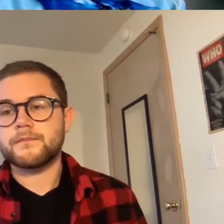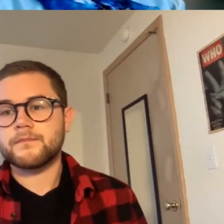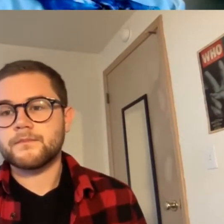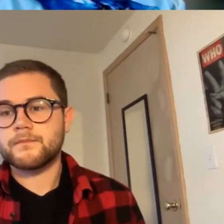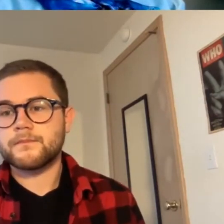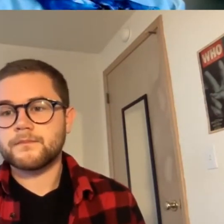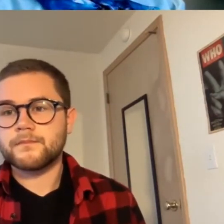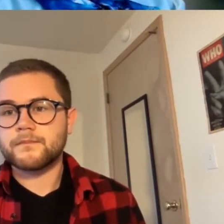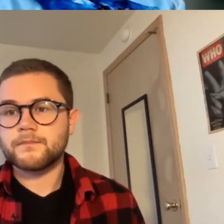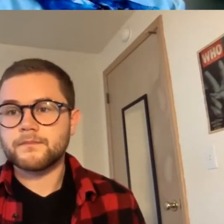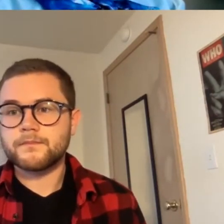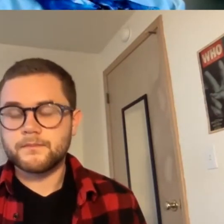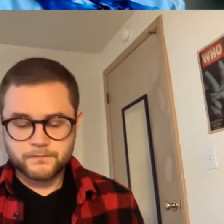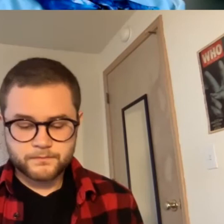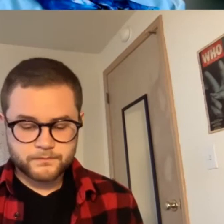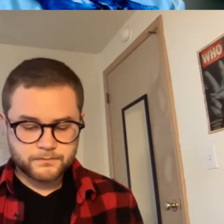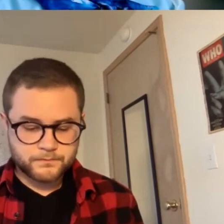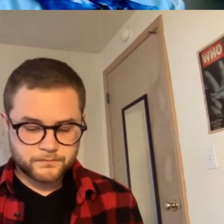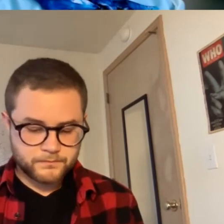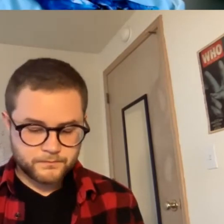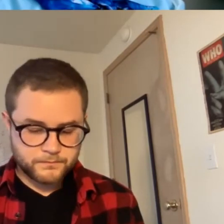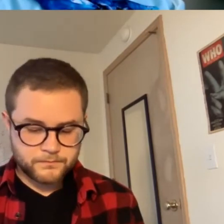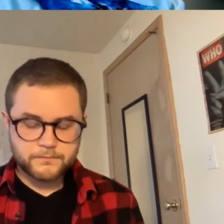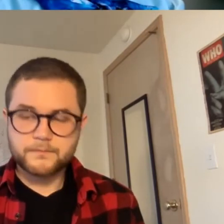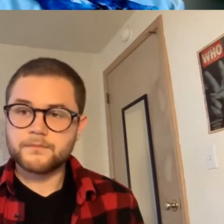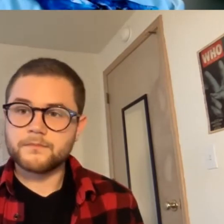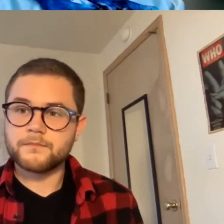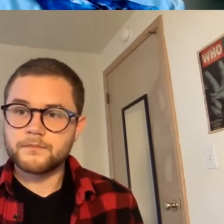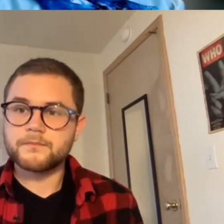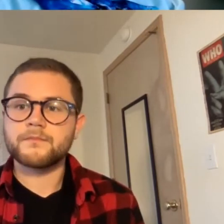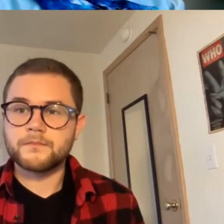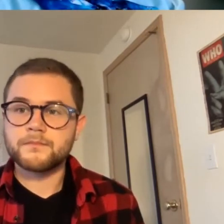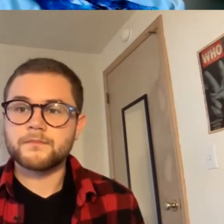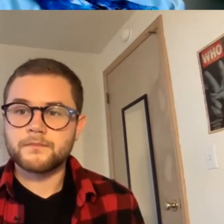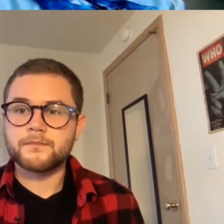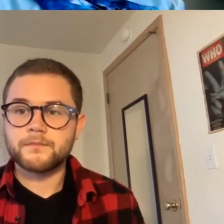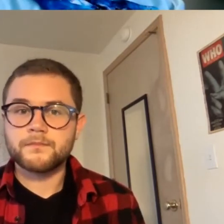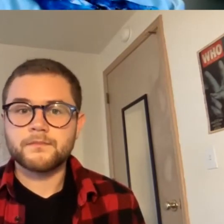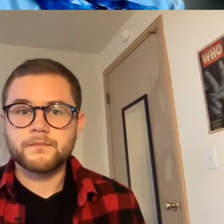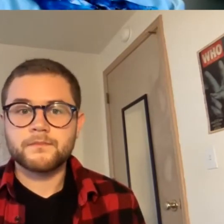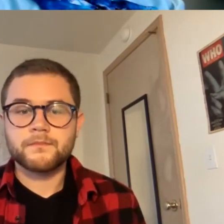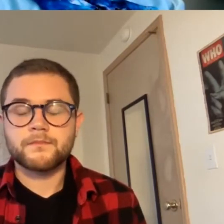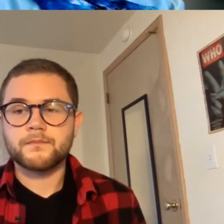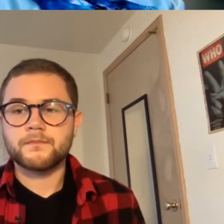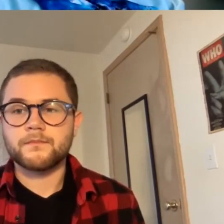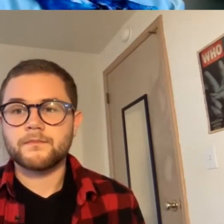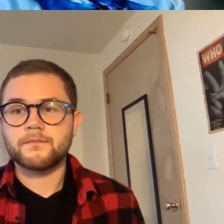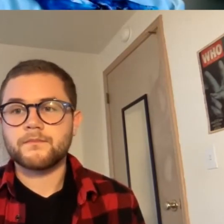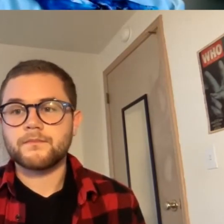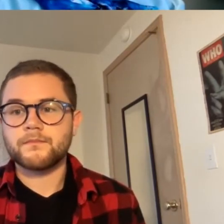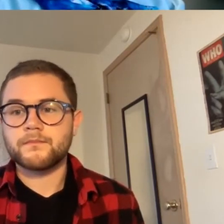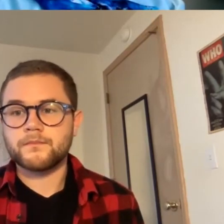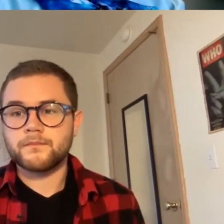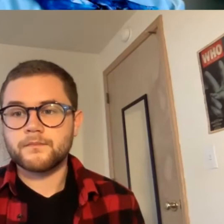the fact that people were exchanging really useful and concrete information in the chat.